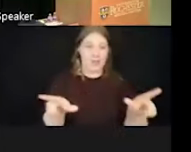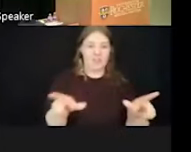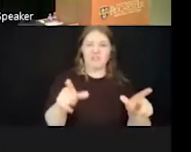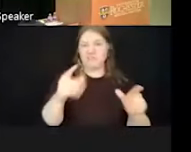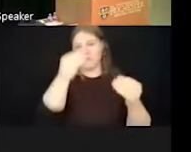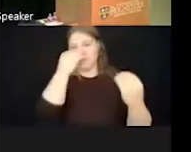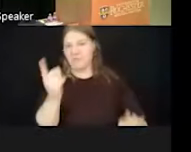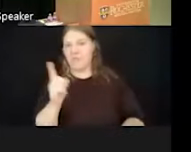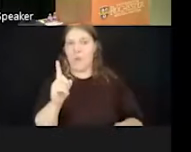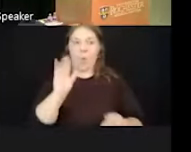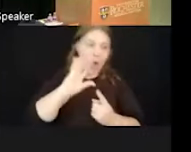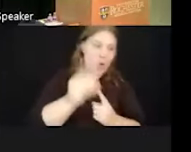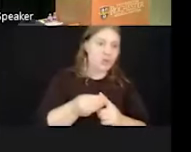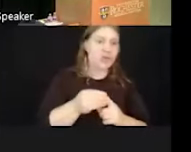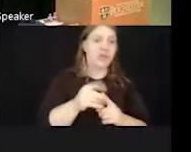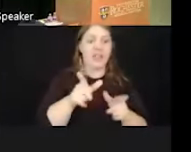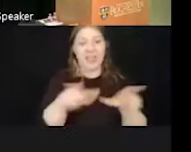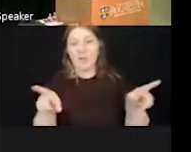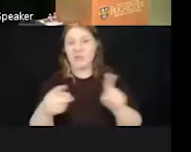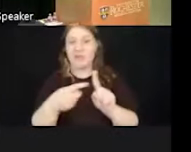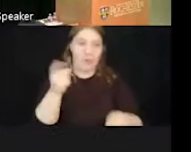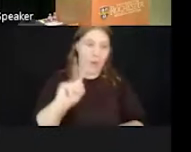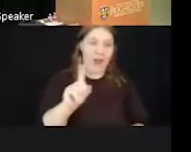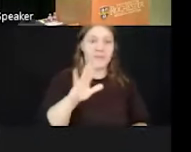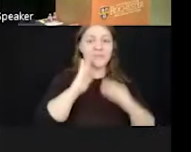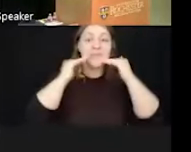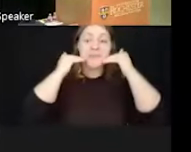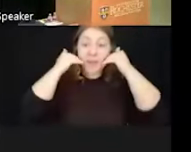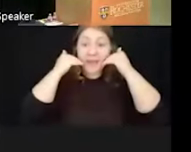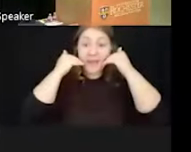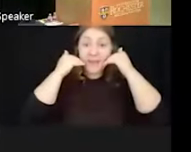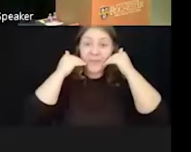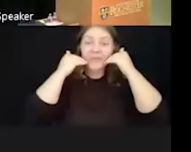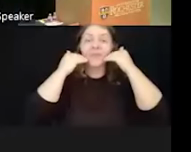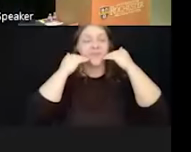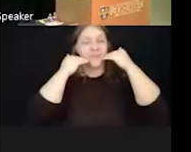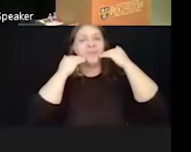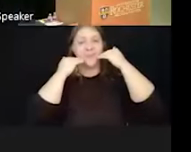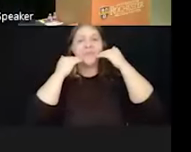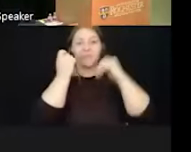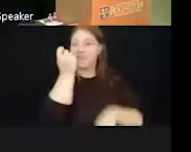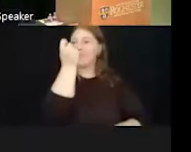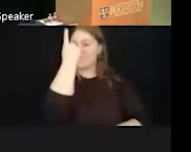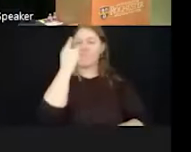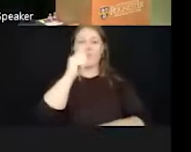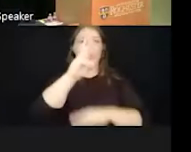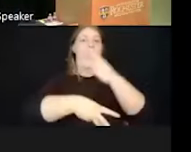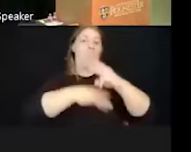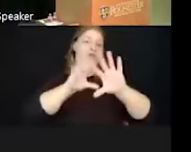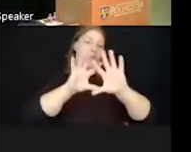language you speak where you come from a smile is known throughout the entire world regardless of